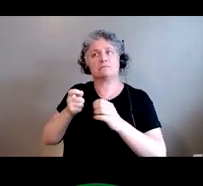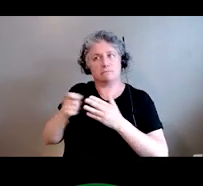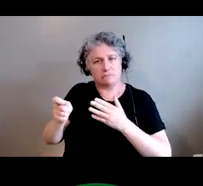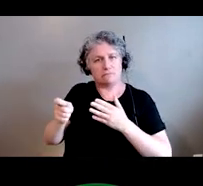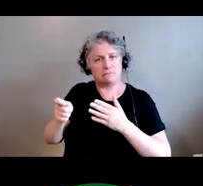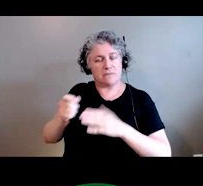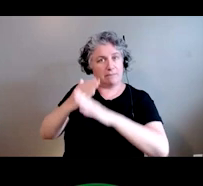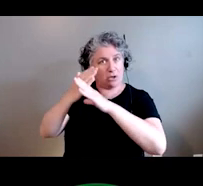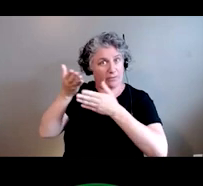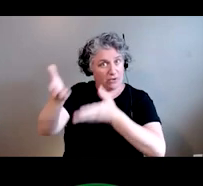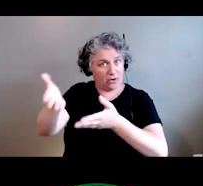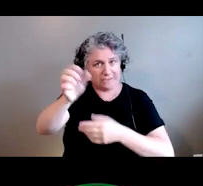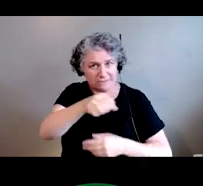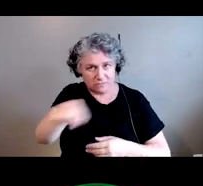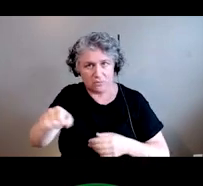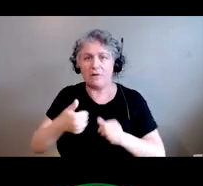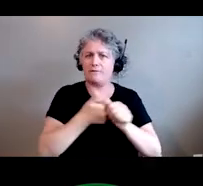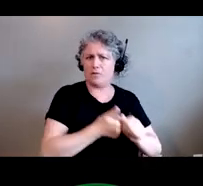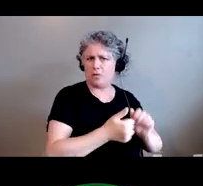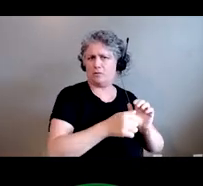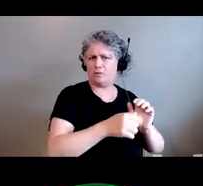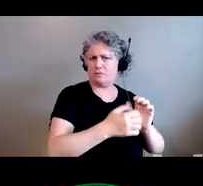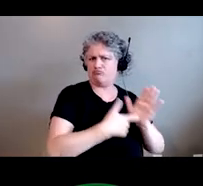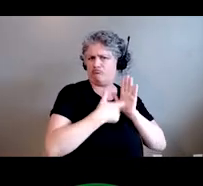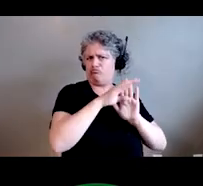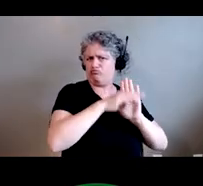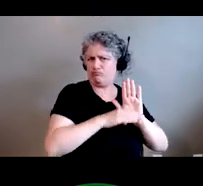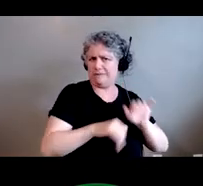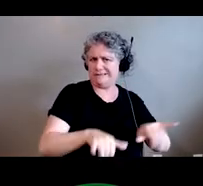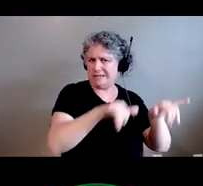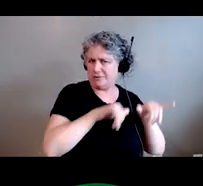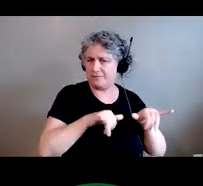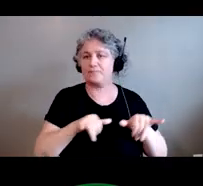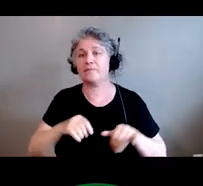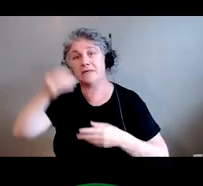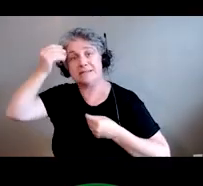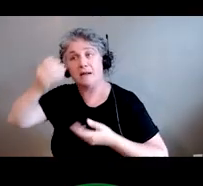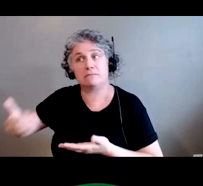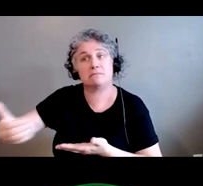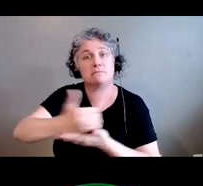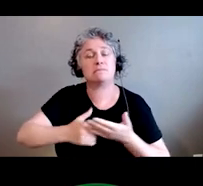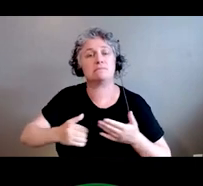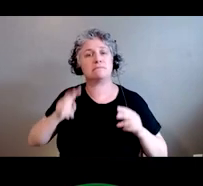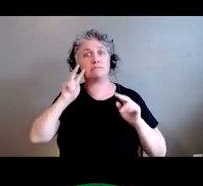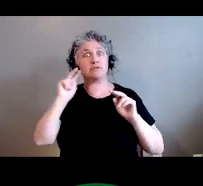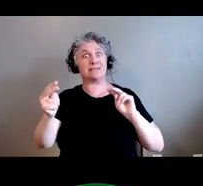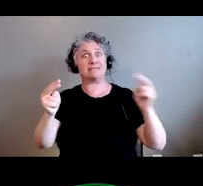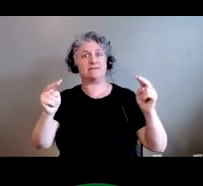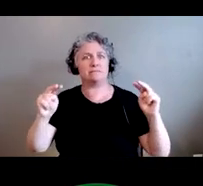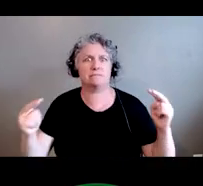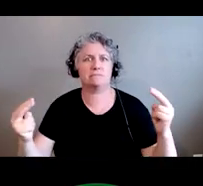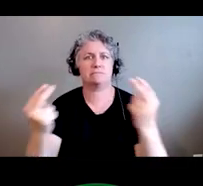on the extent that barriers are present in the spaces we assessed across the nature continuum.